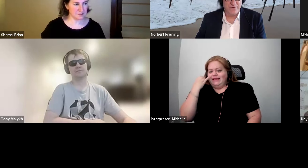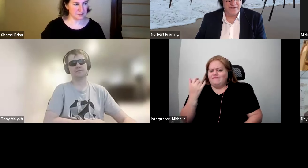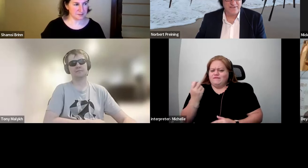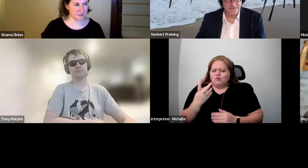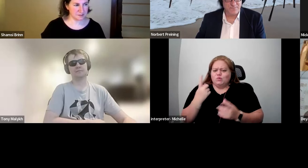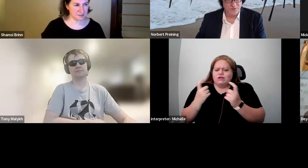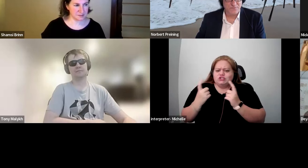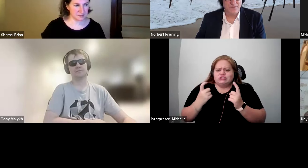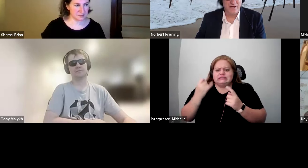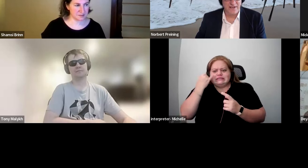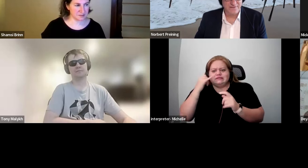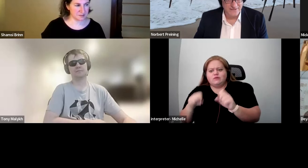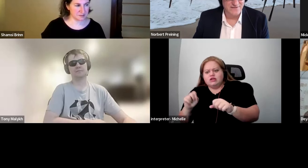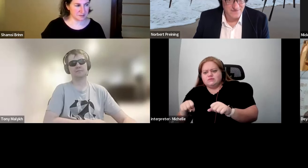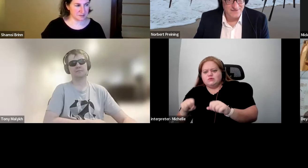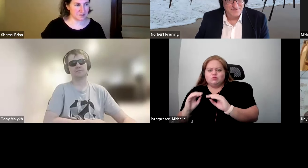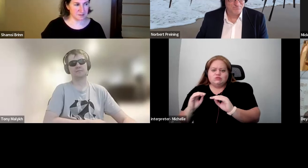whether this is possible. And, yes, it is.